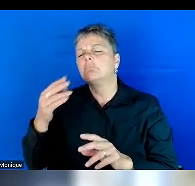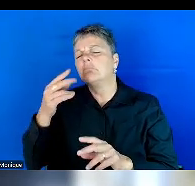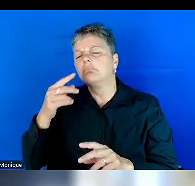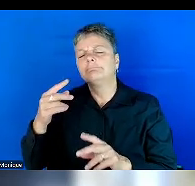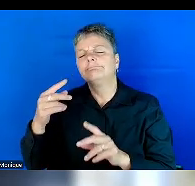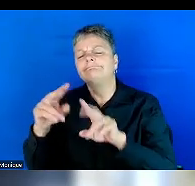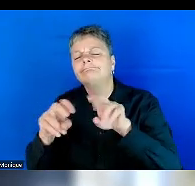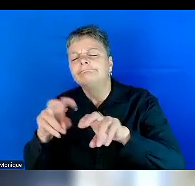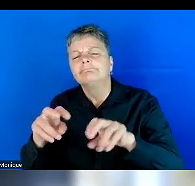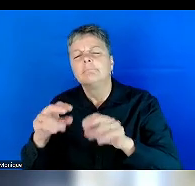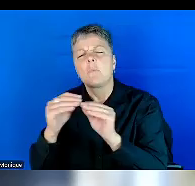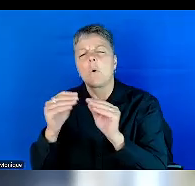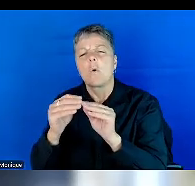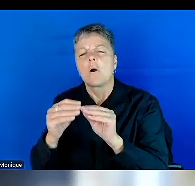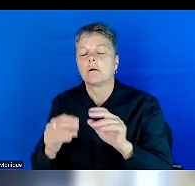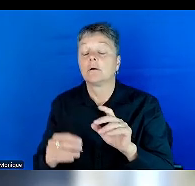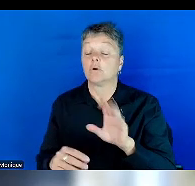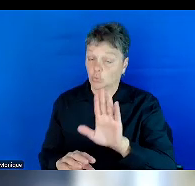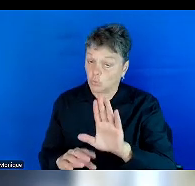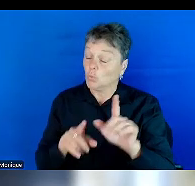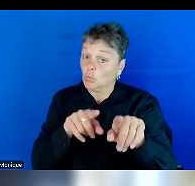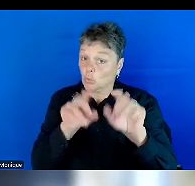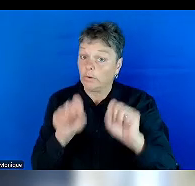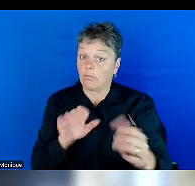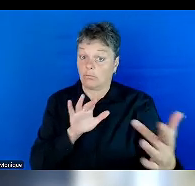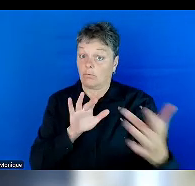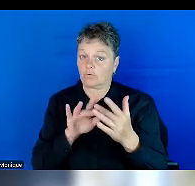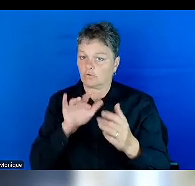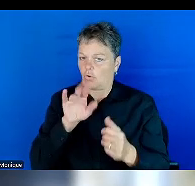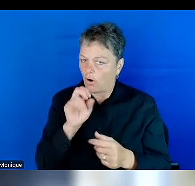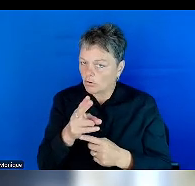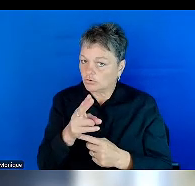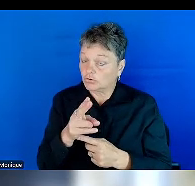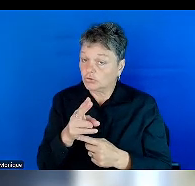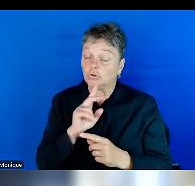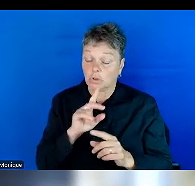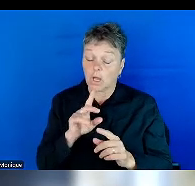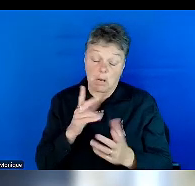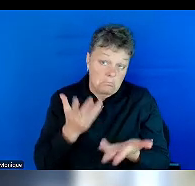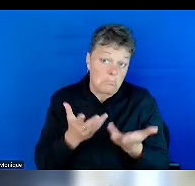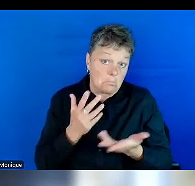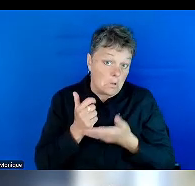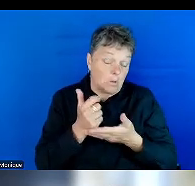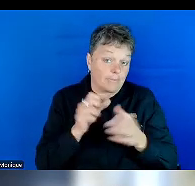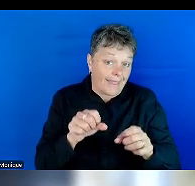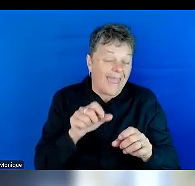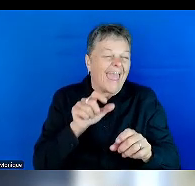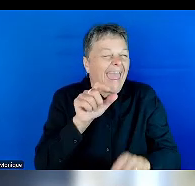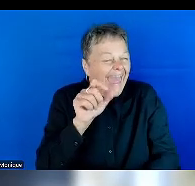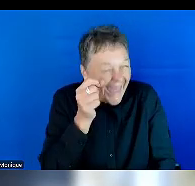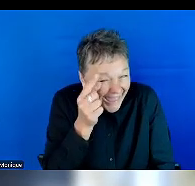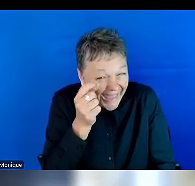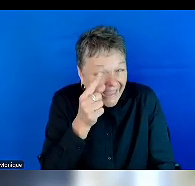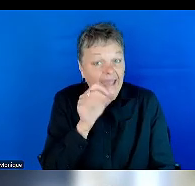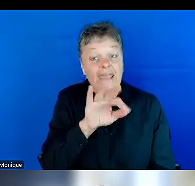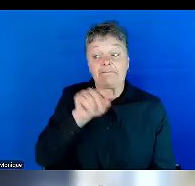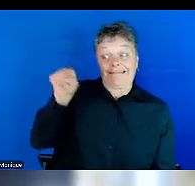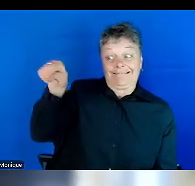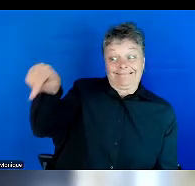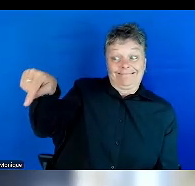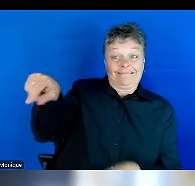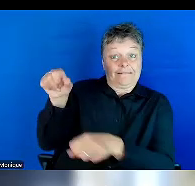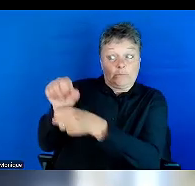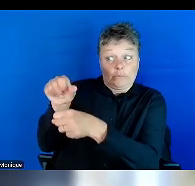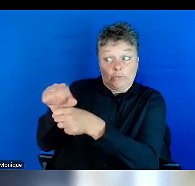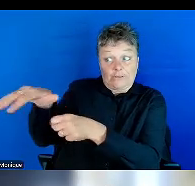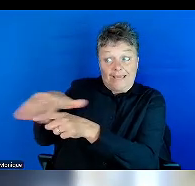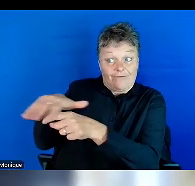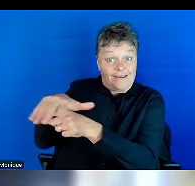but only if you're you are not part of a union. Uh so if you are part of a union at your job then you